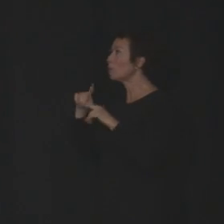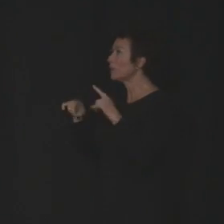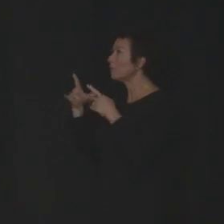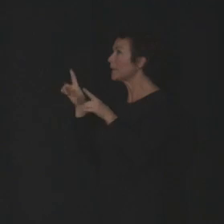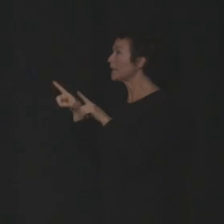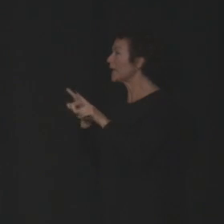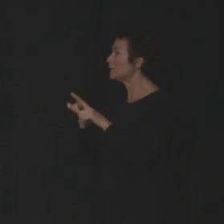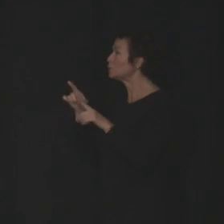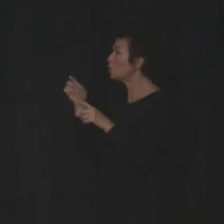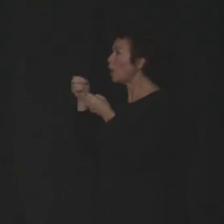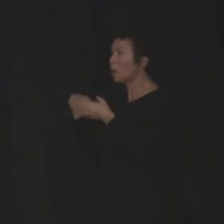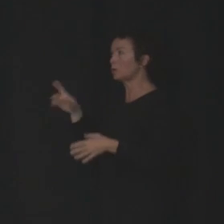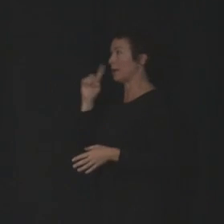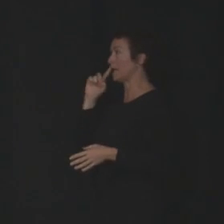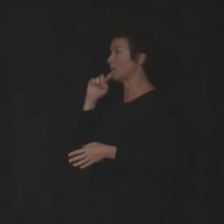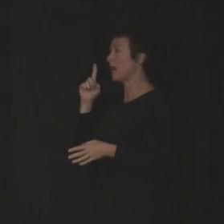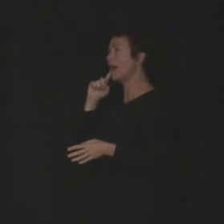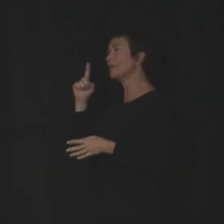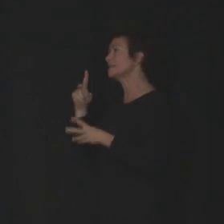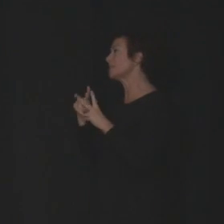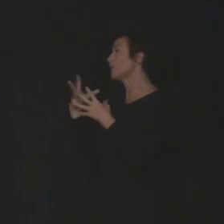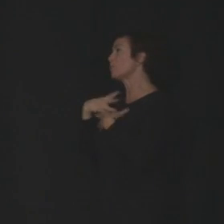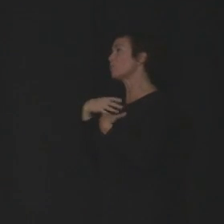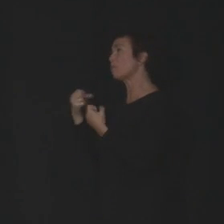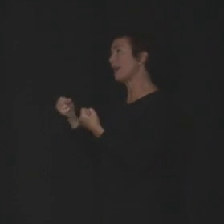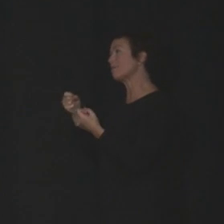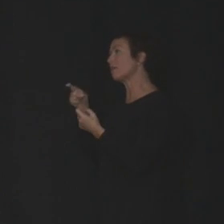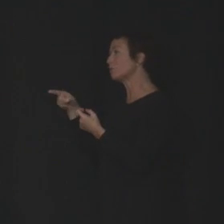I think it was very brave of you to enter an entirely,